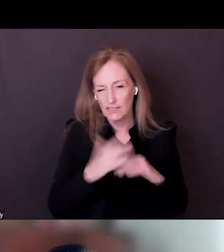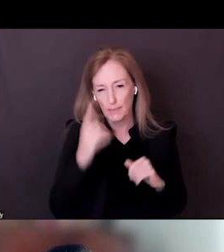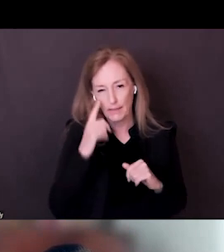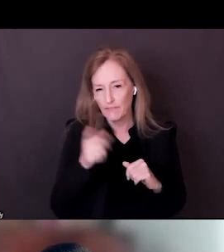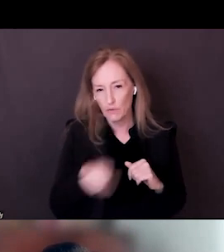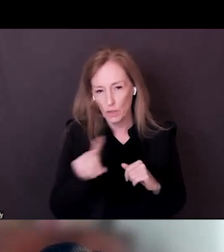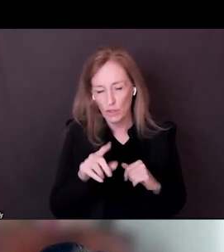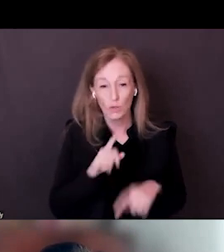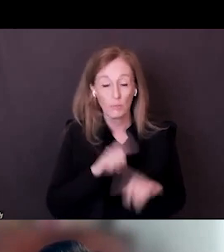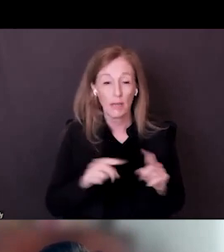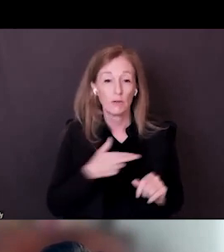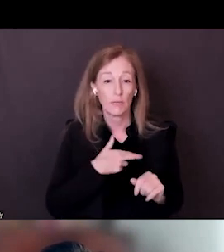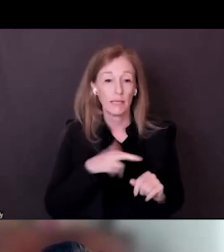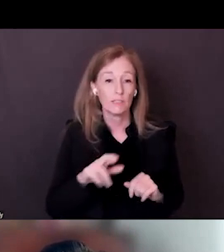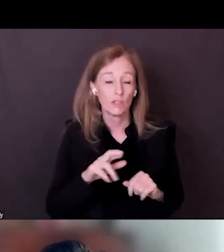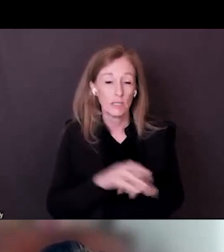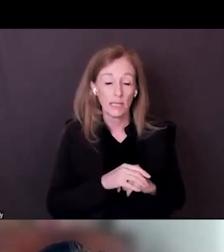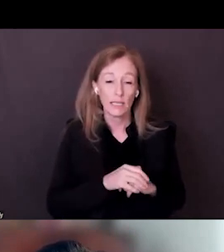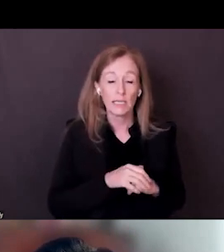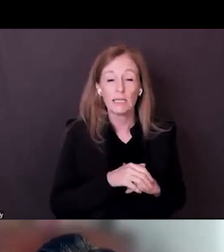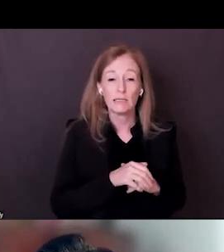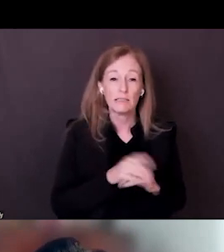RELIGION IS EITHER VERY IMPORTANT OR SOME WHAT IMPORTANT IN THE